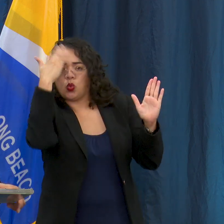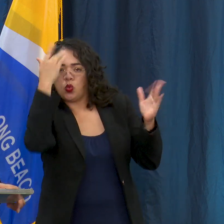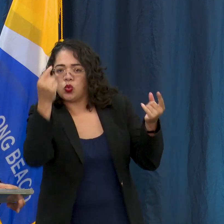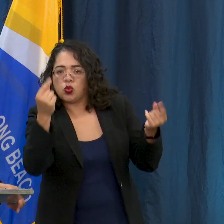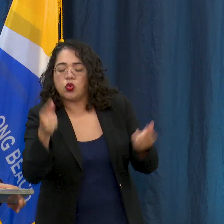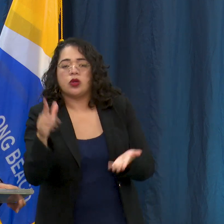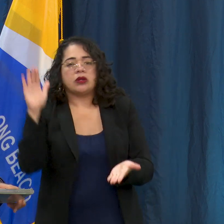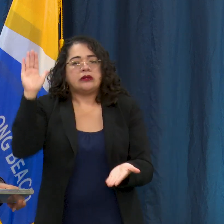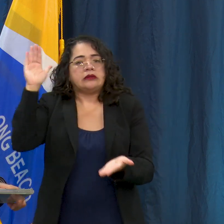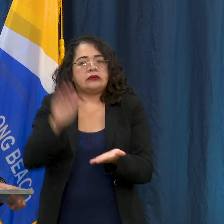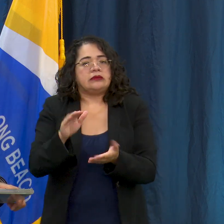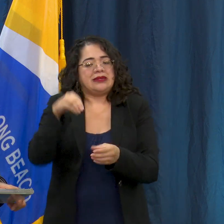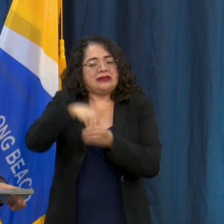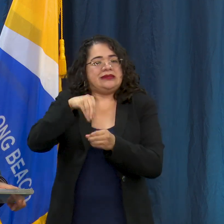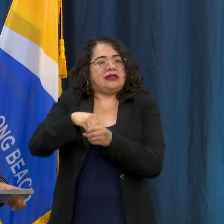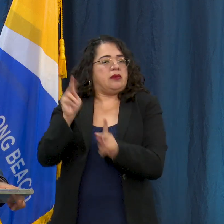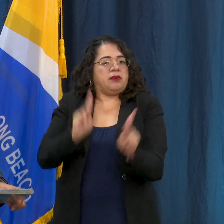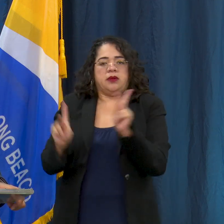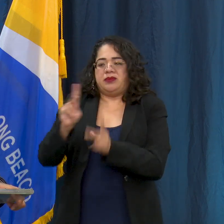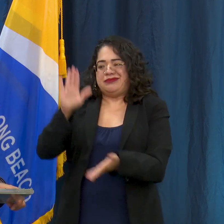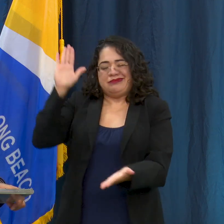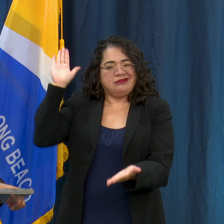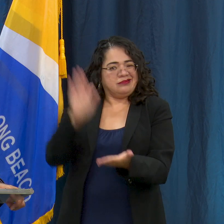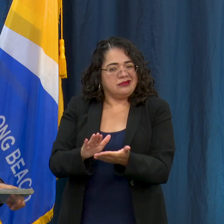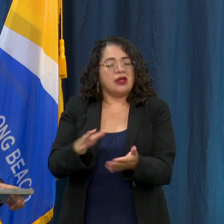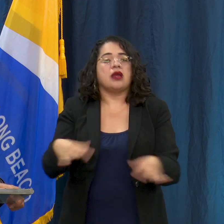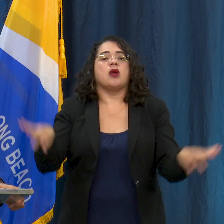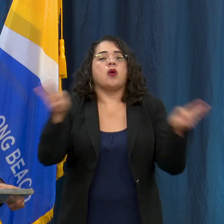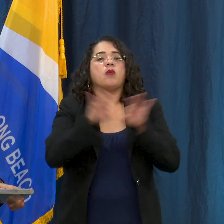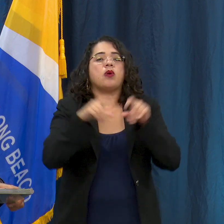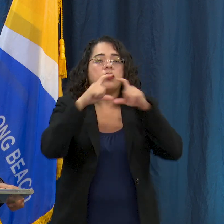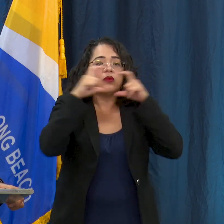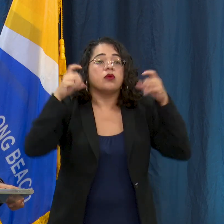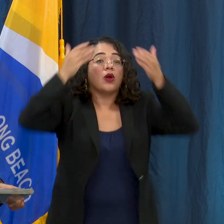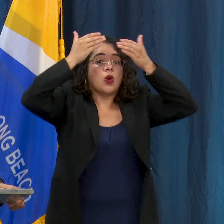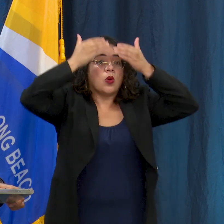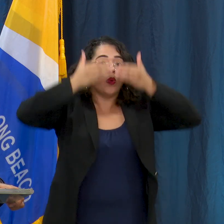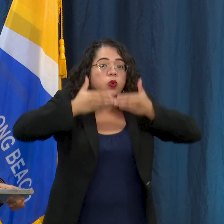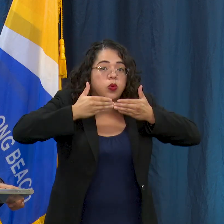masks and others. Let me just also add that this upcoming Friday, like we